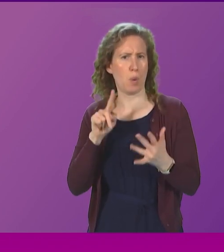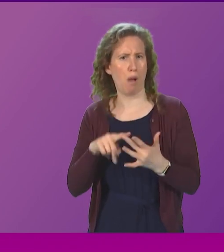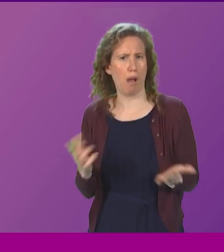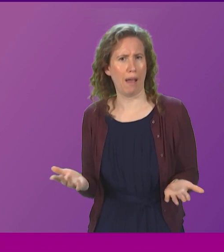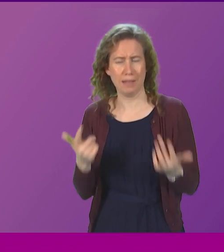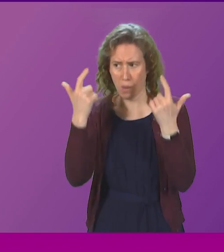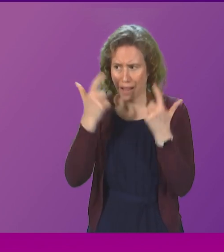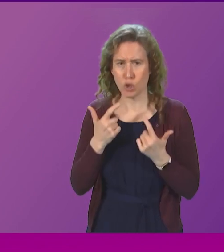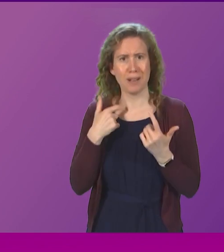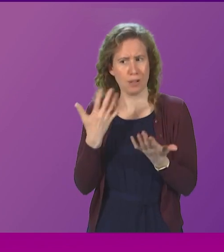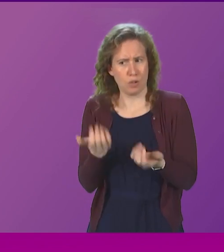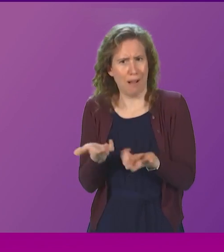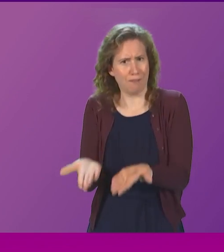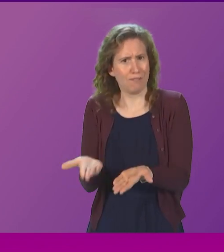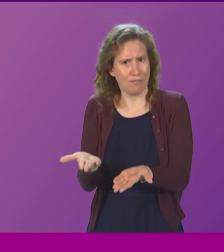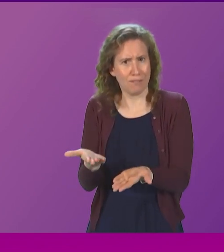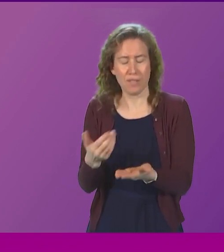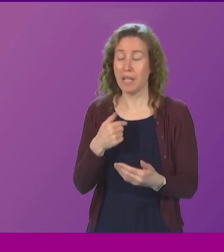Yes, there have undoubtedly been challenges.